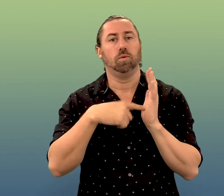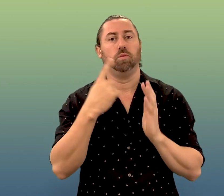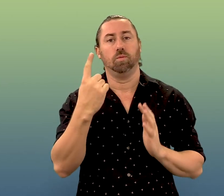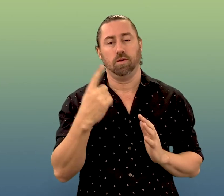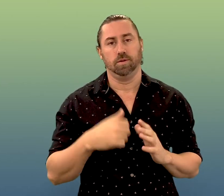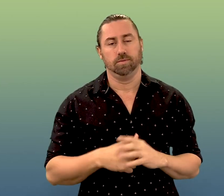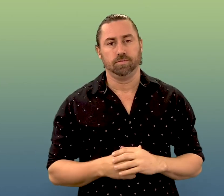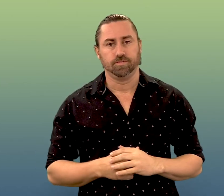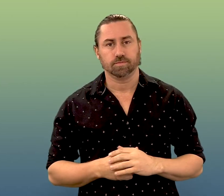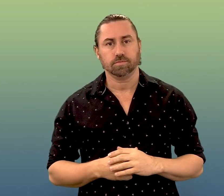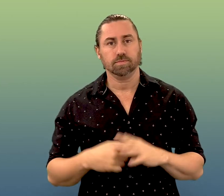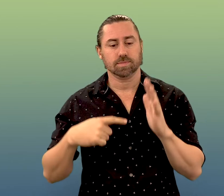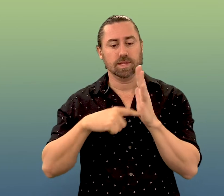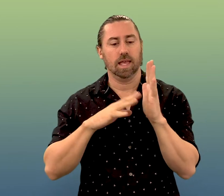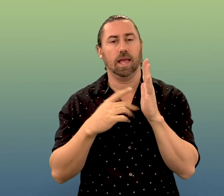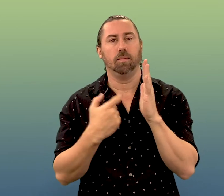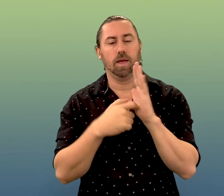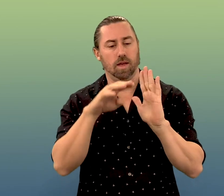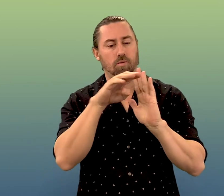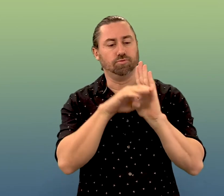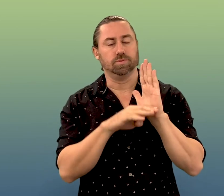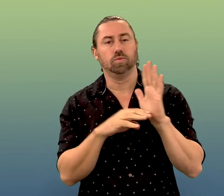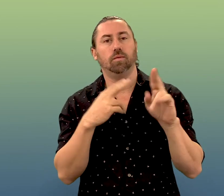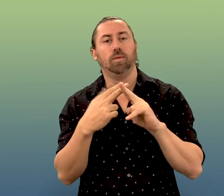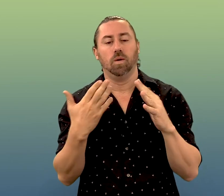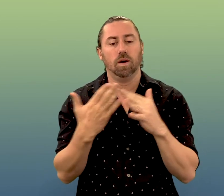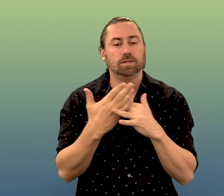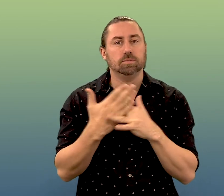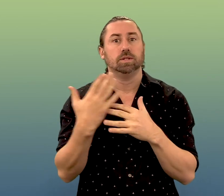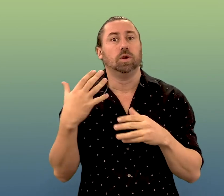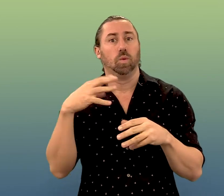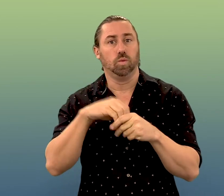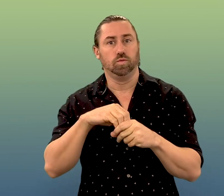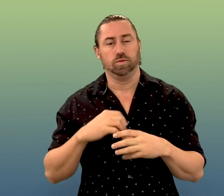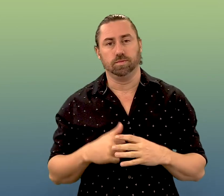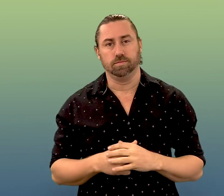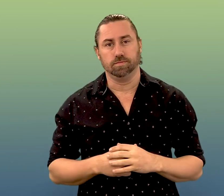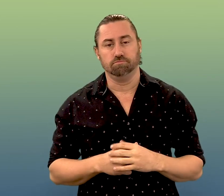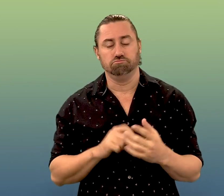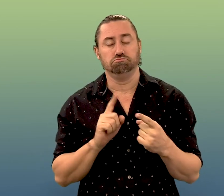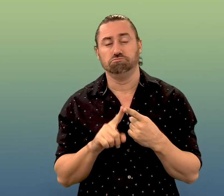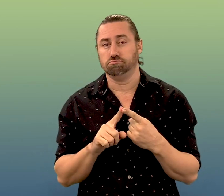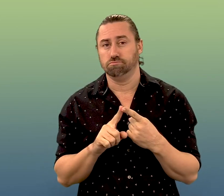Two point two, point one. TMR principles of accessibility and inclusion.